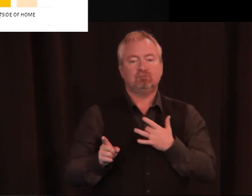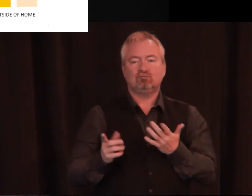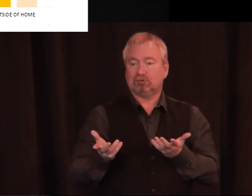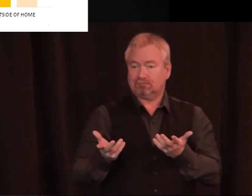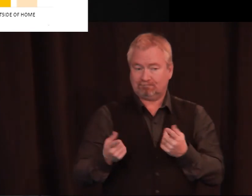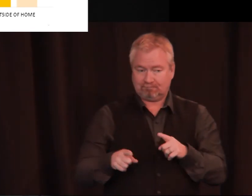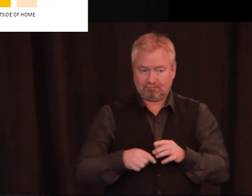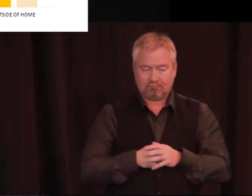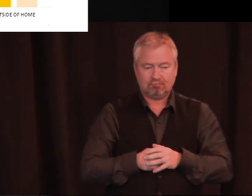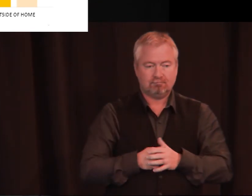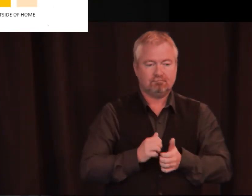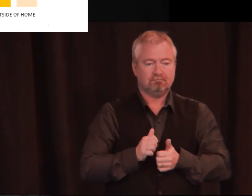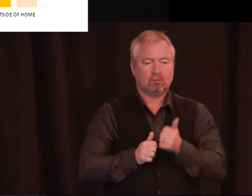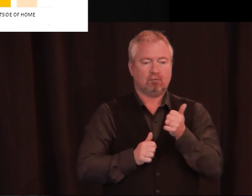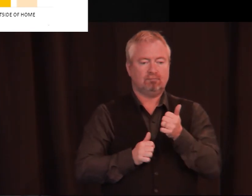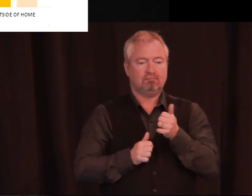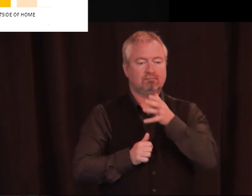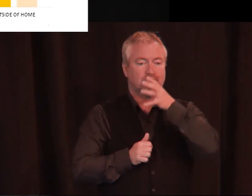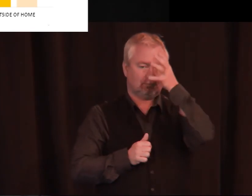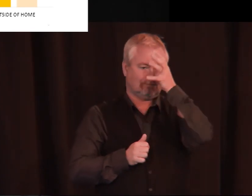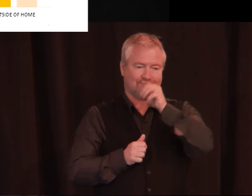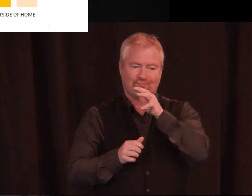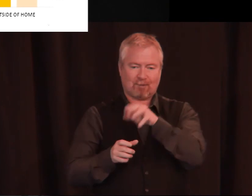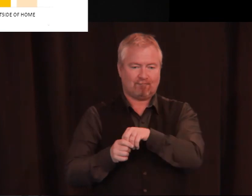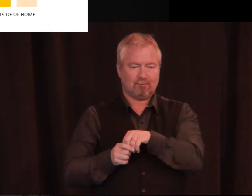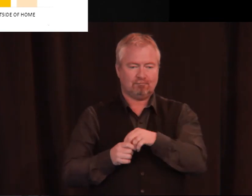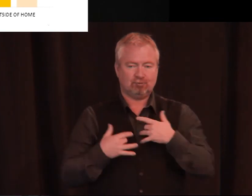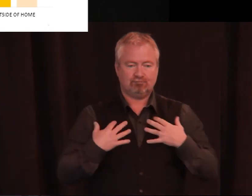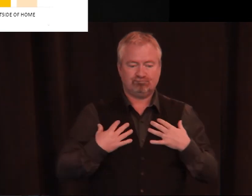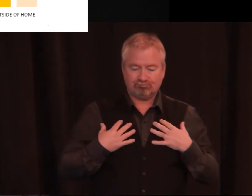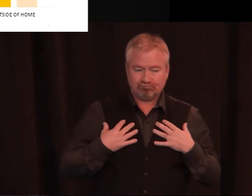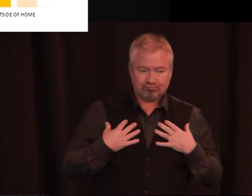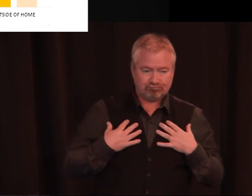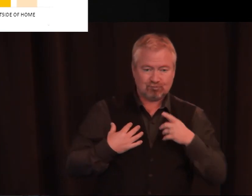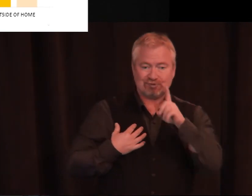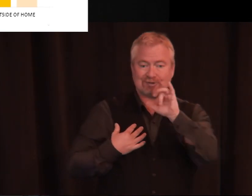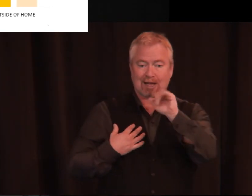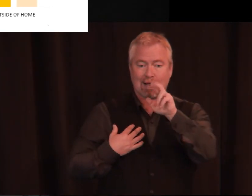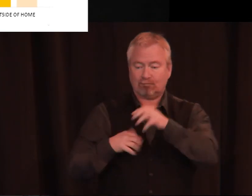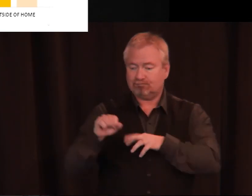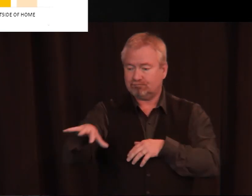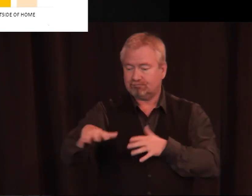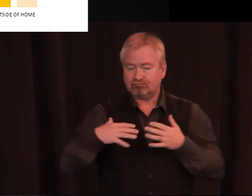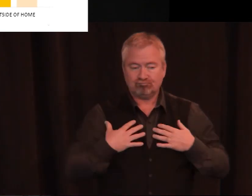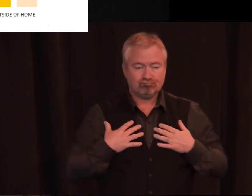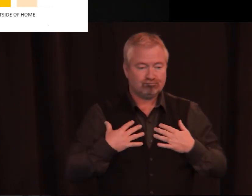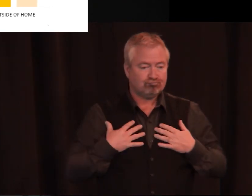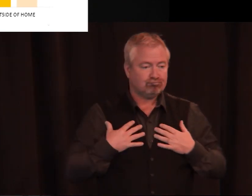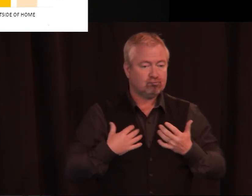most of the time the parents were not involved. So, if they were at day care, at some treatment center, at some early childhood center,